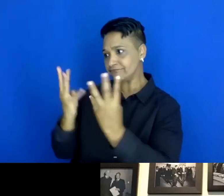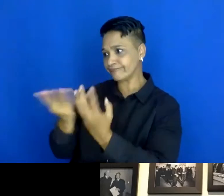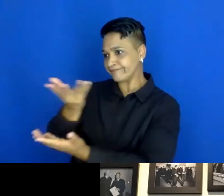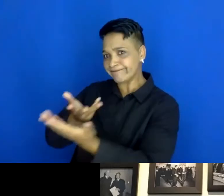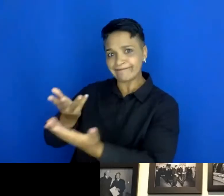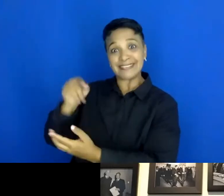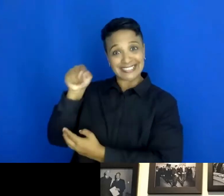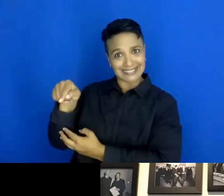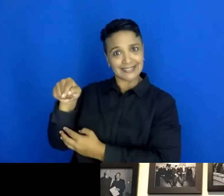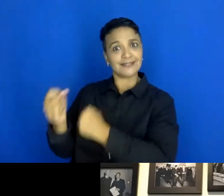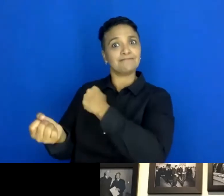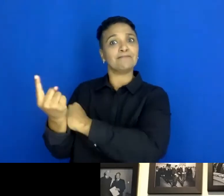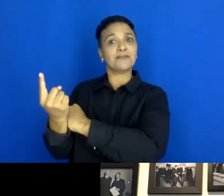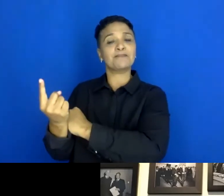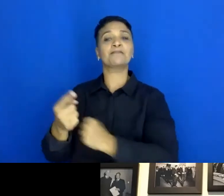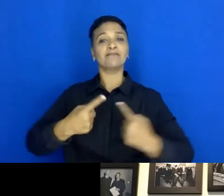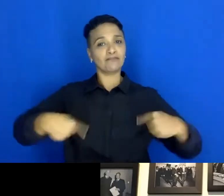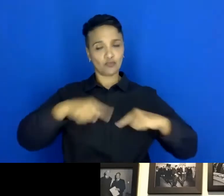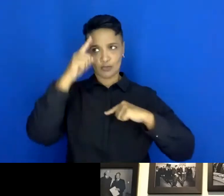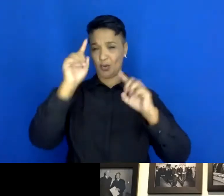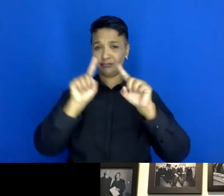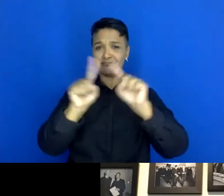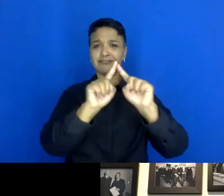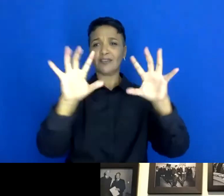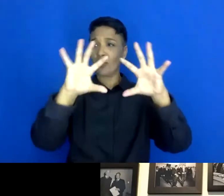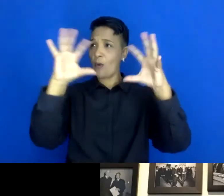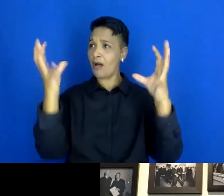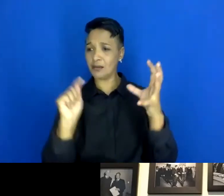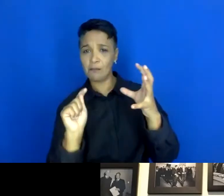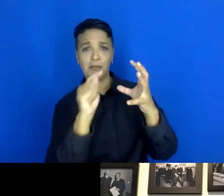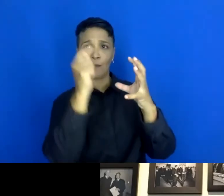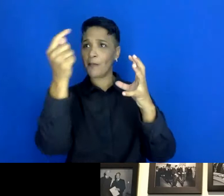both youth with disabilities from around the world about their experiences but also from